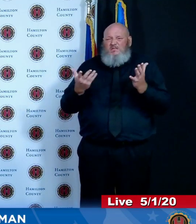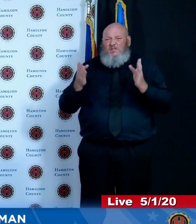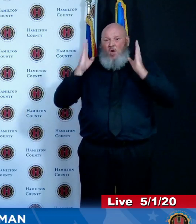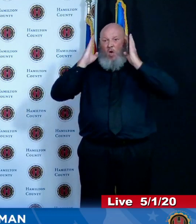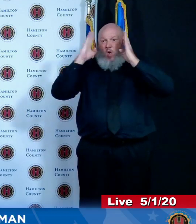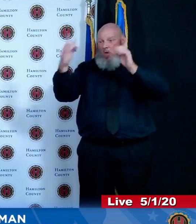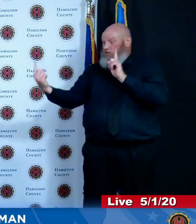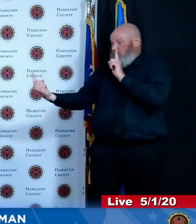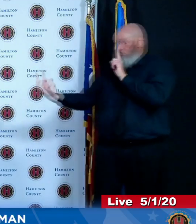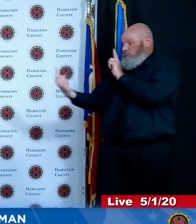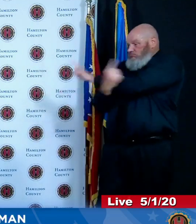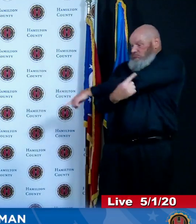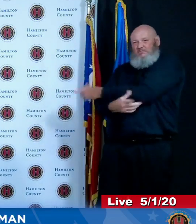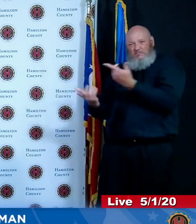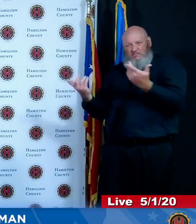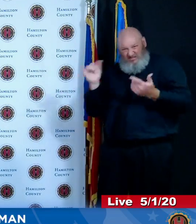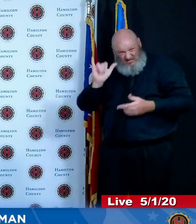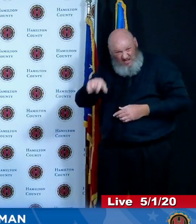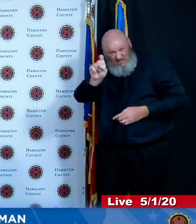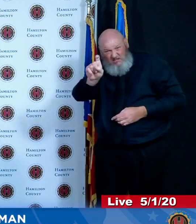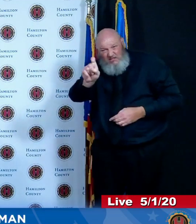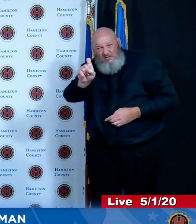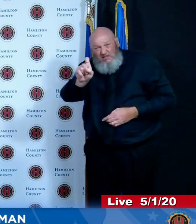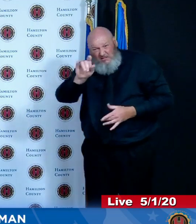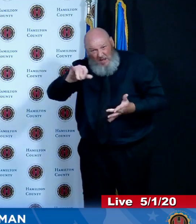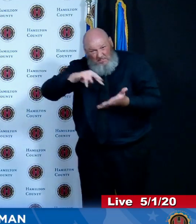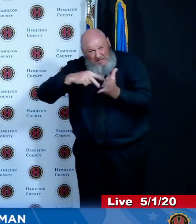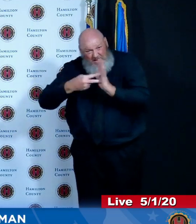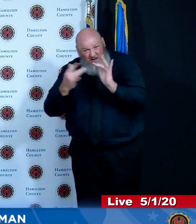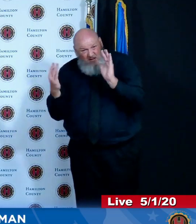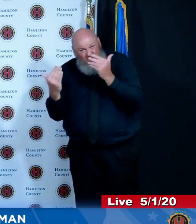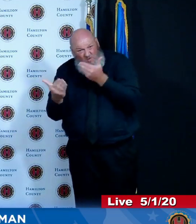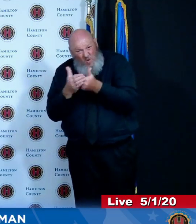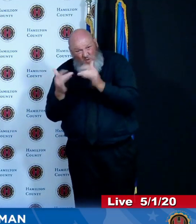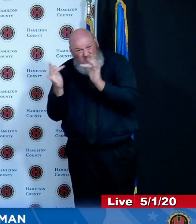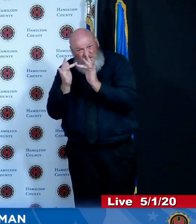it need to be prolonged what is close contact you know typically with if